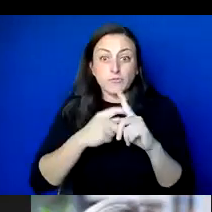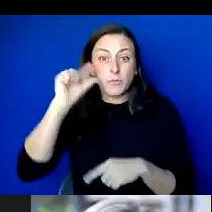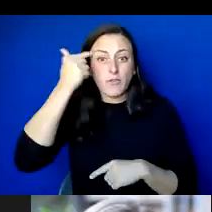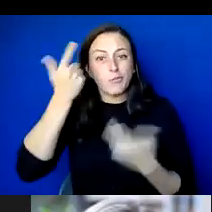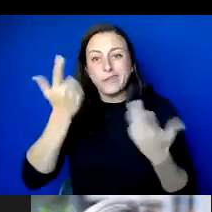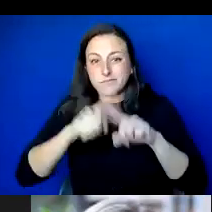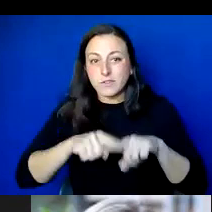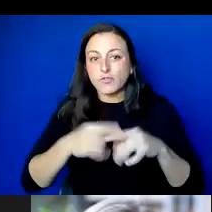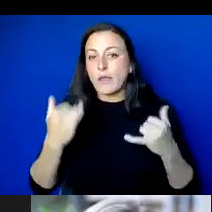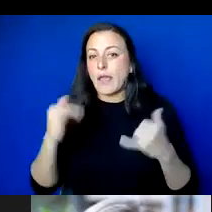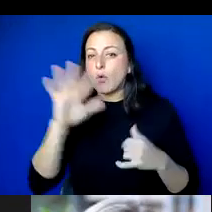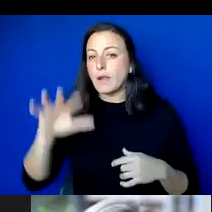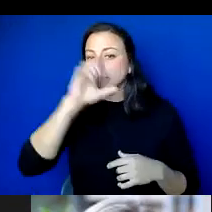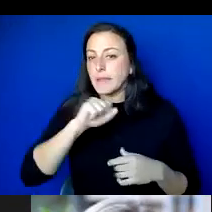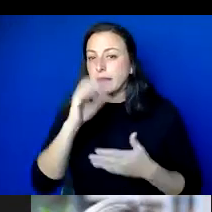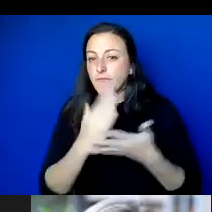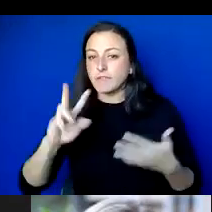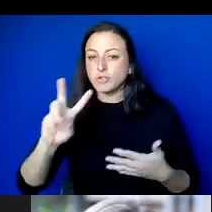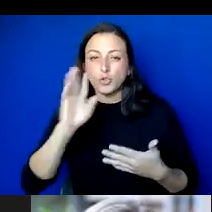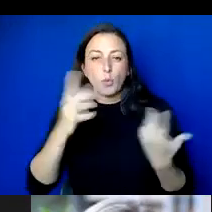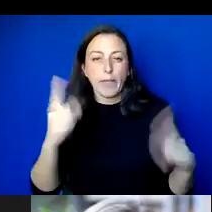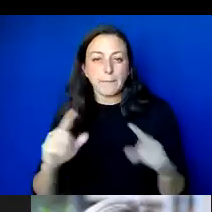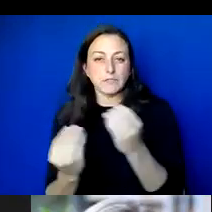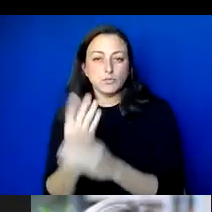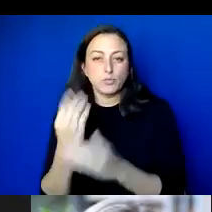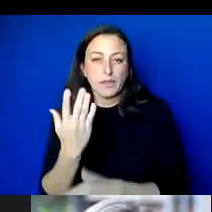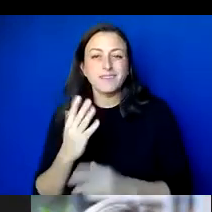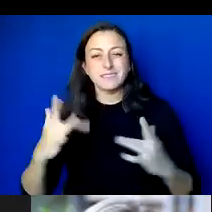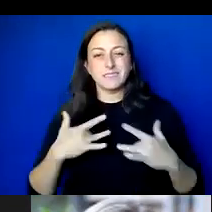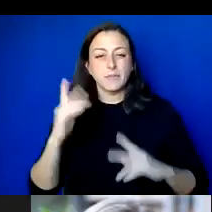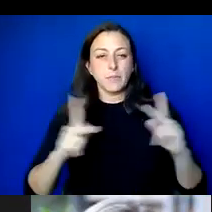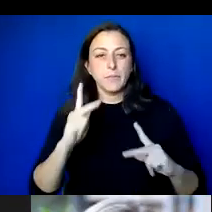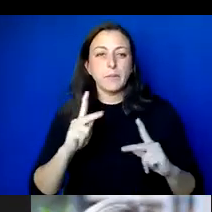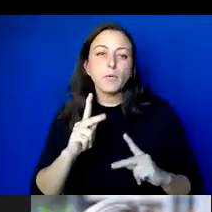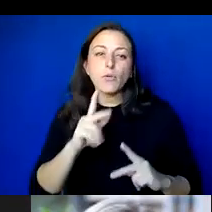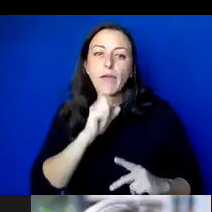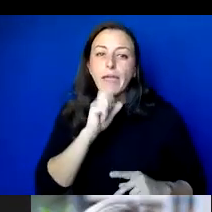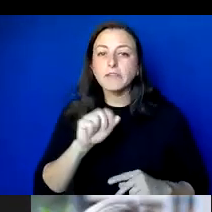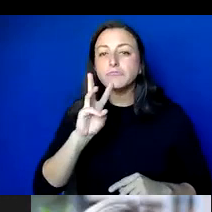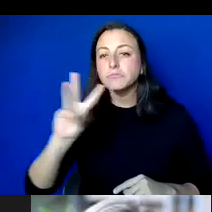we'll get to in the spring, which is people age 60 to 64, and then people with one high risk